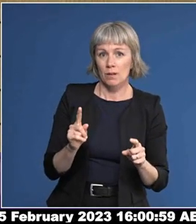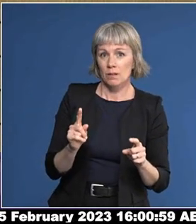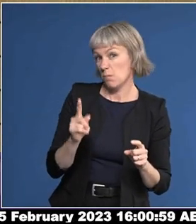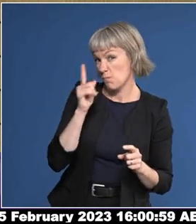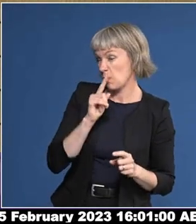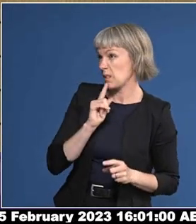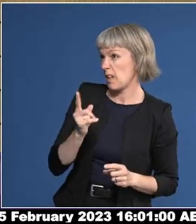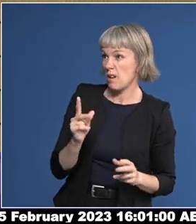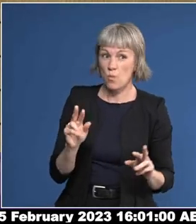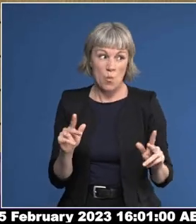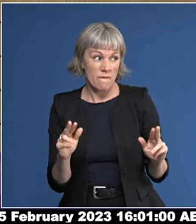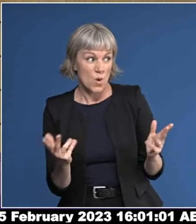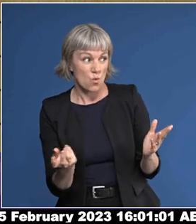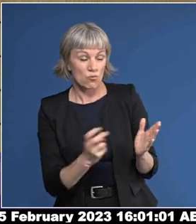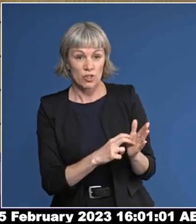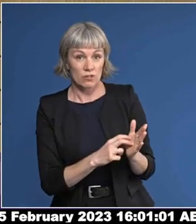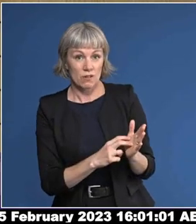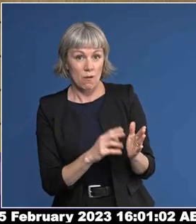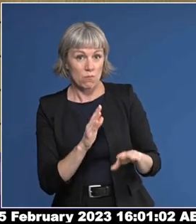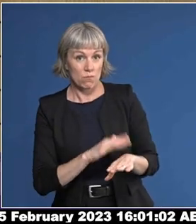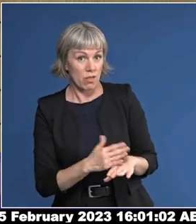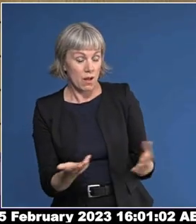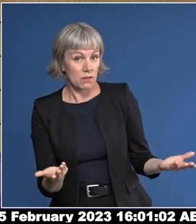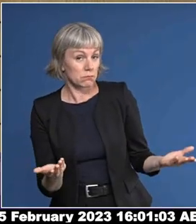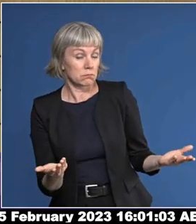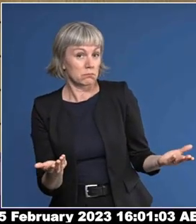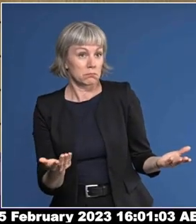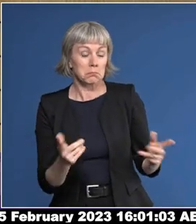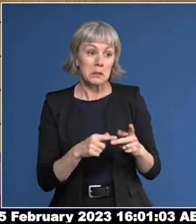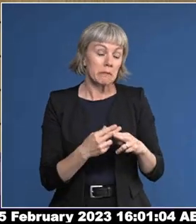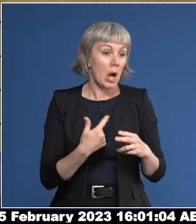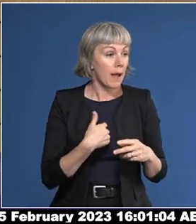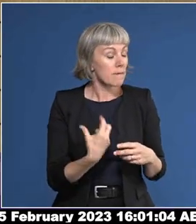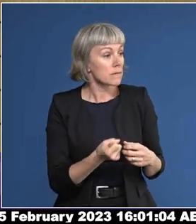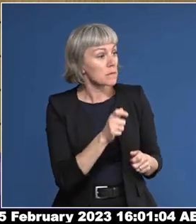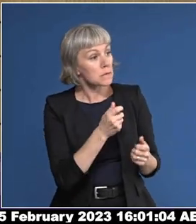So if I'm a provider who has many participants who are self-managed or